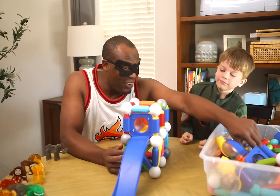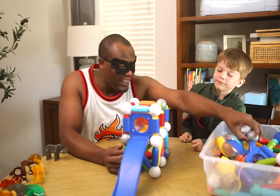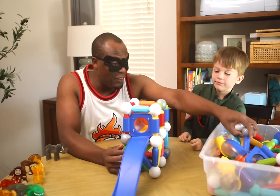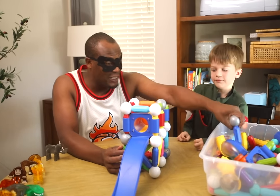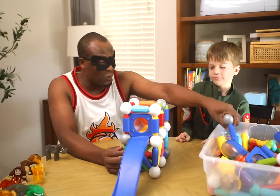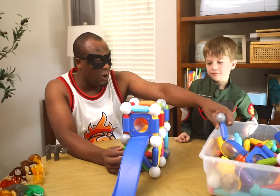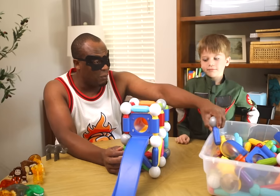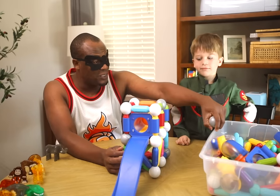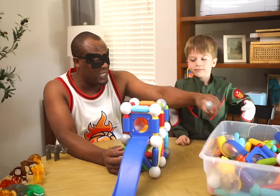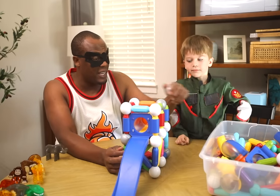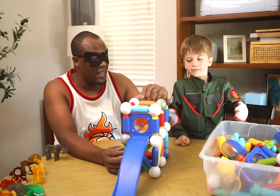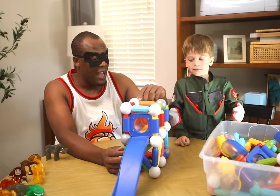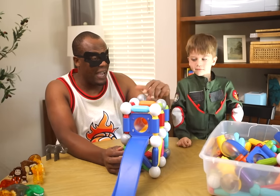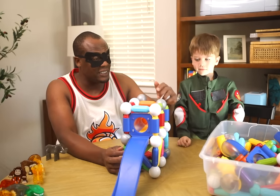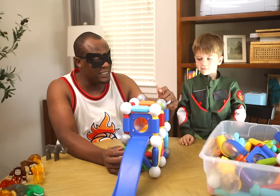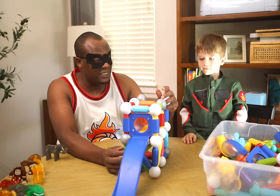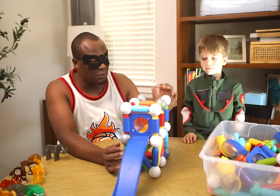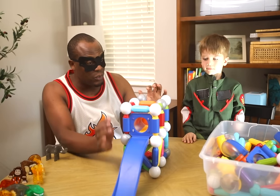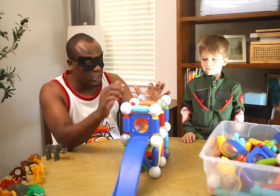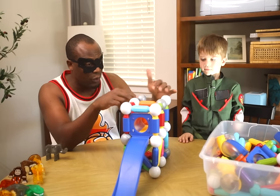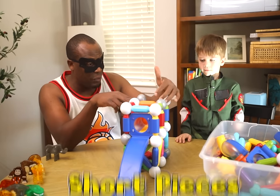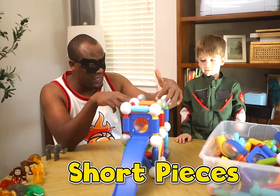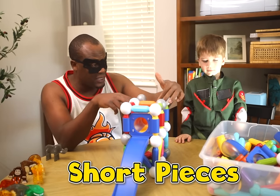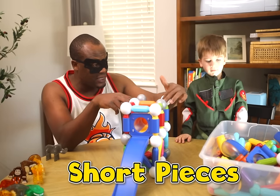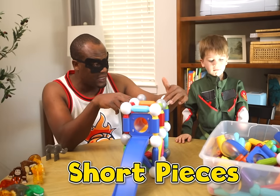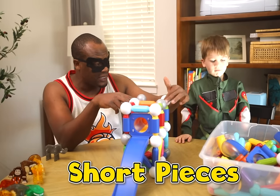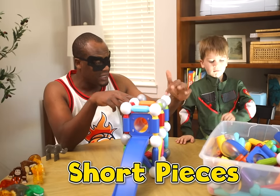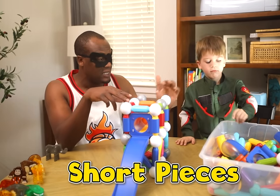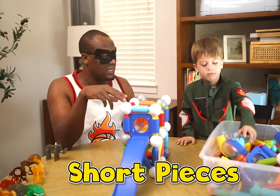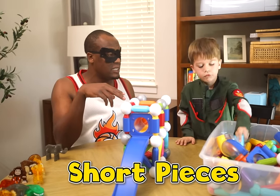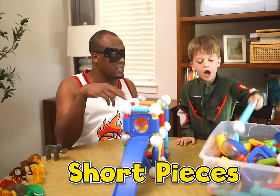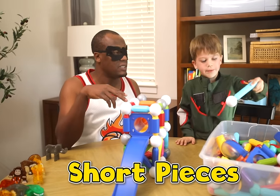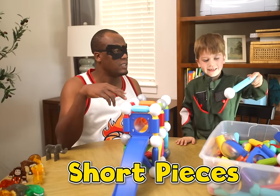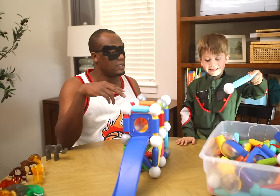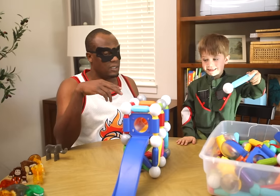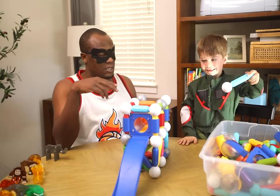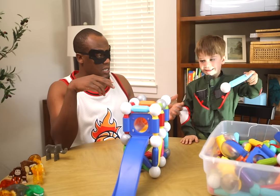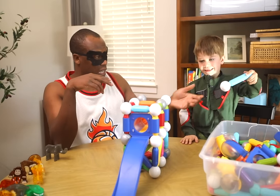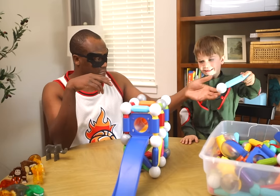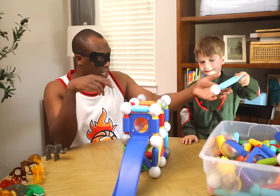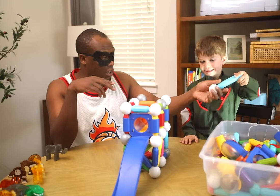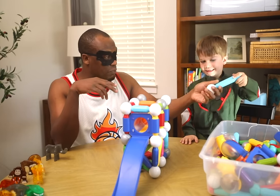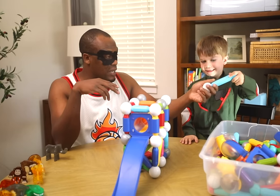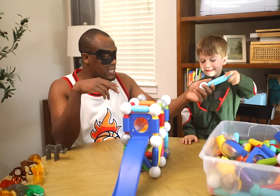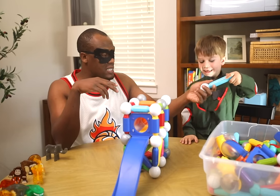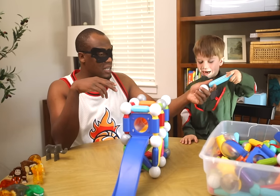Okay, Wes, we're almost done. I just need some more short pieces. Long piece. That's a long piece? Yeah.